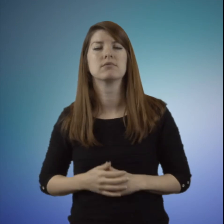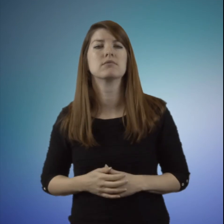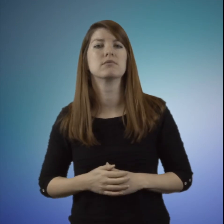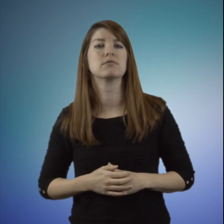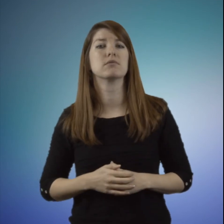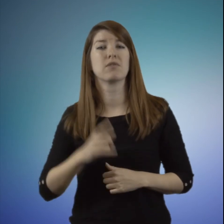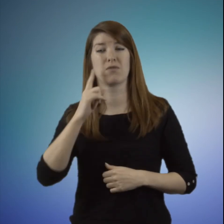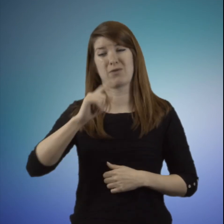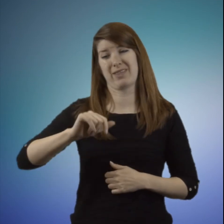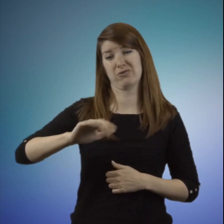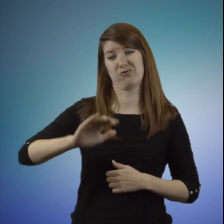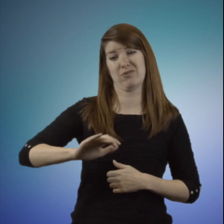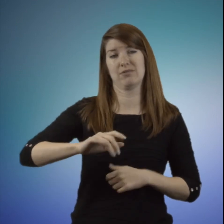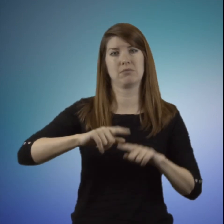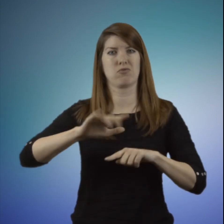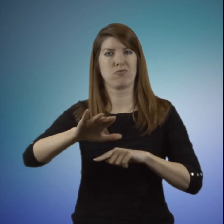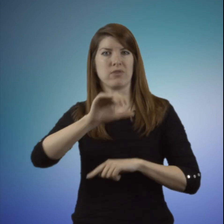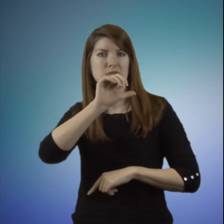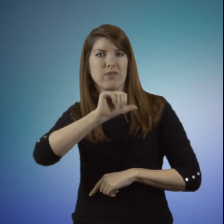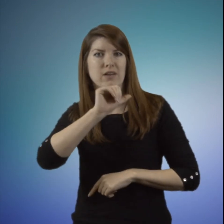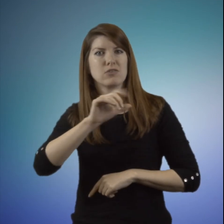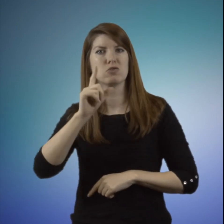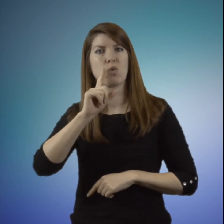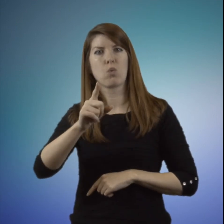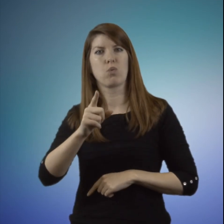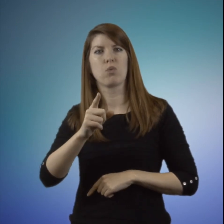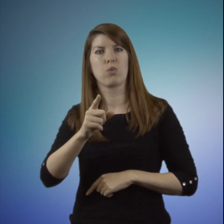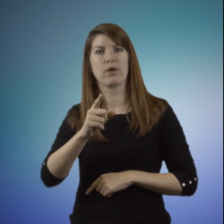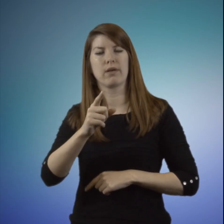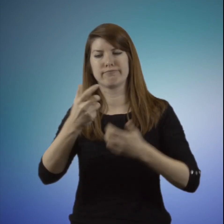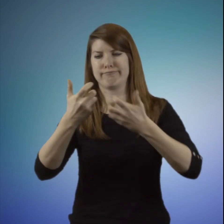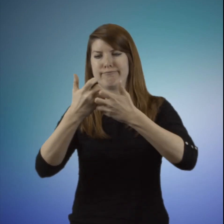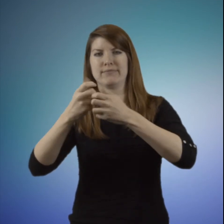you're going to get a different percentile score. So, here we're at the 66th percentile.